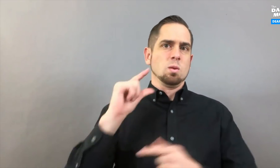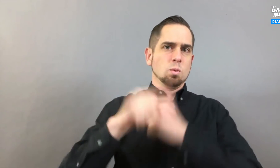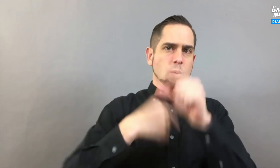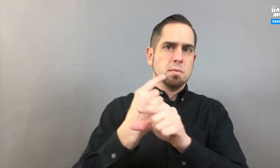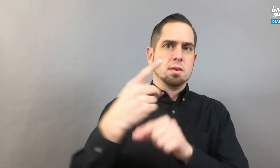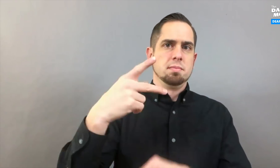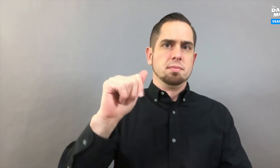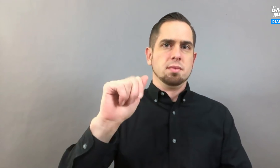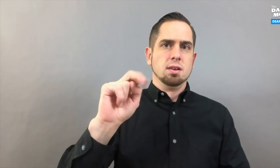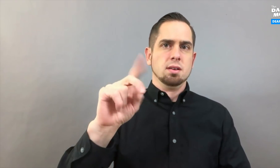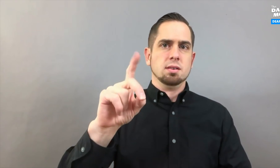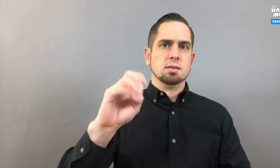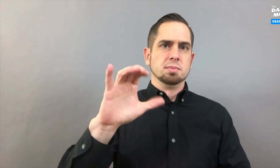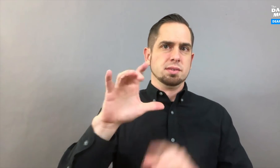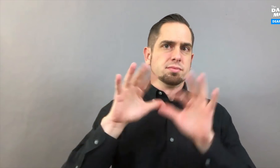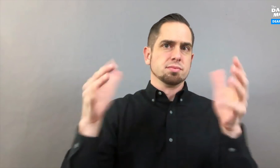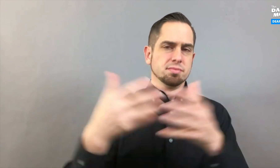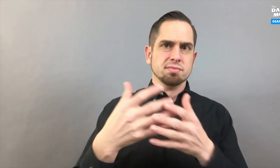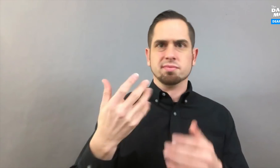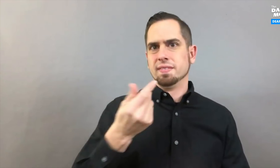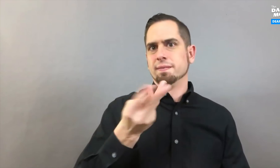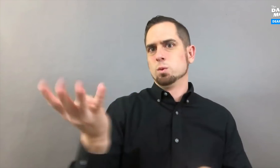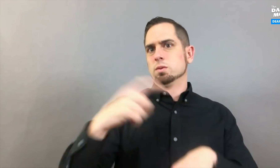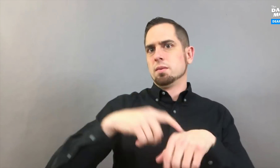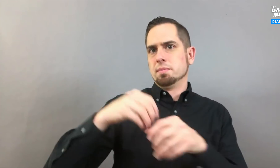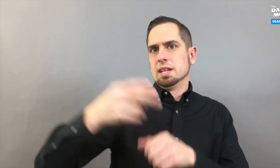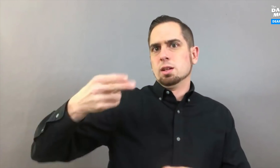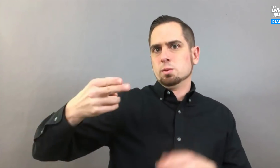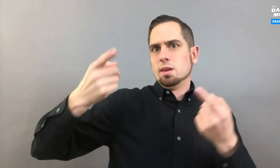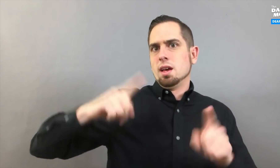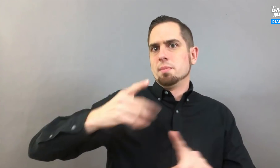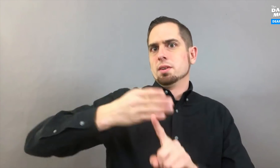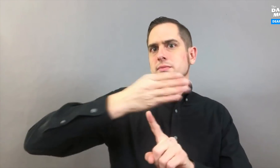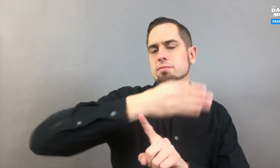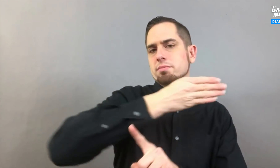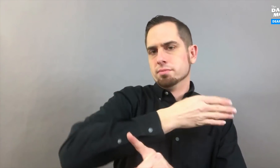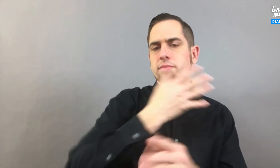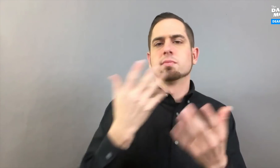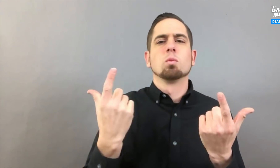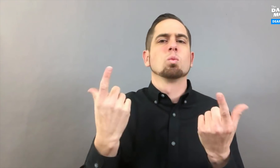This is now a global pandemic. This has happened a few times before in history.